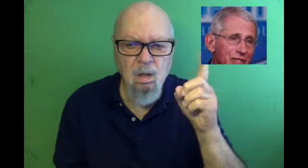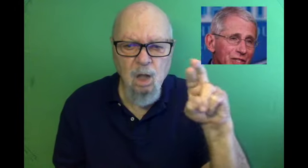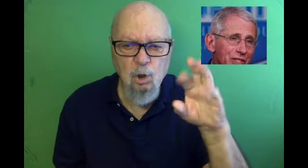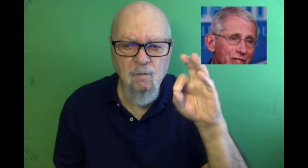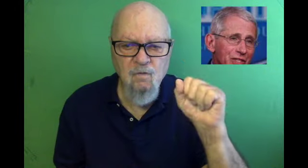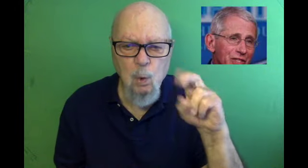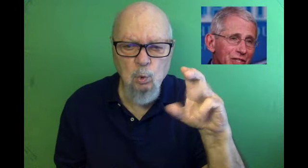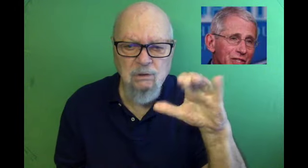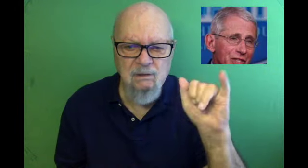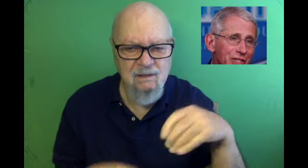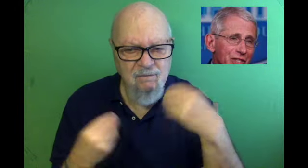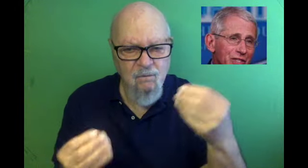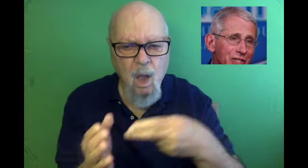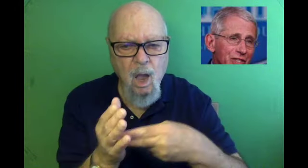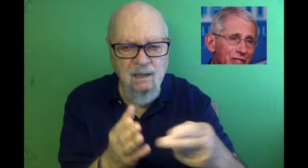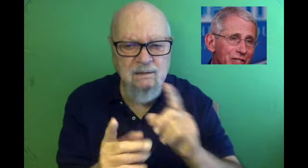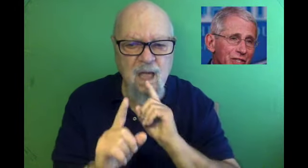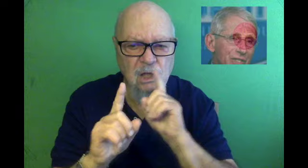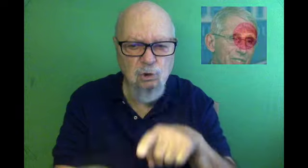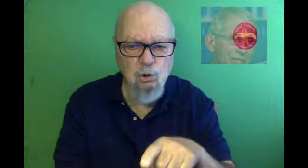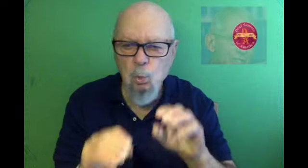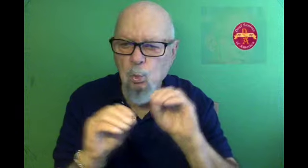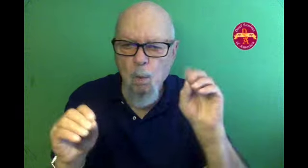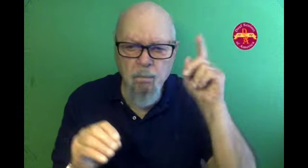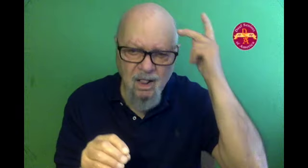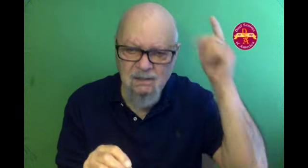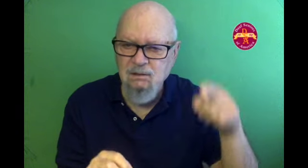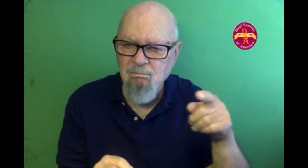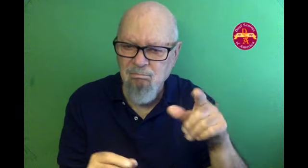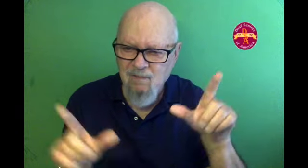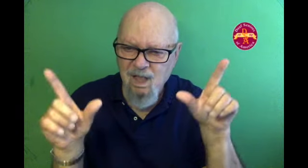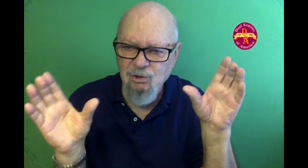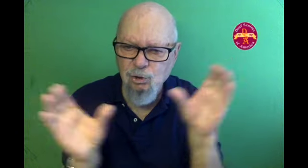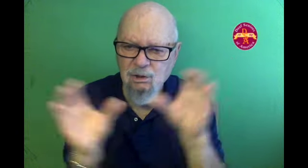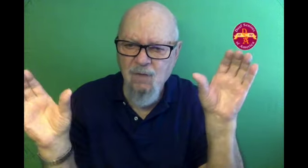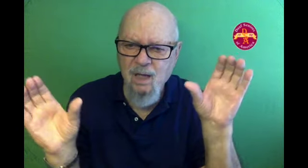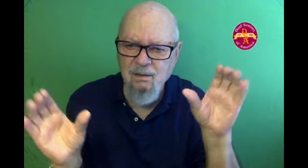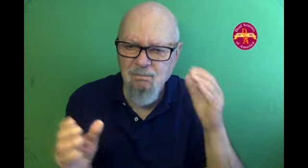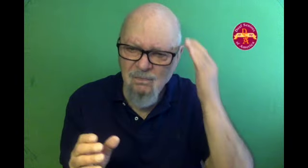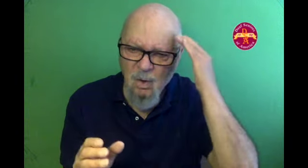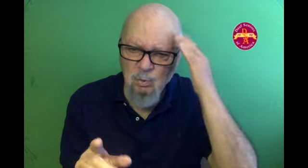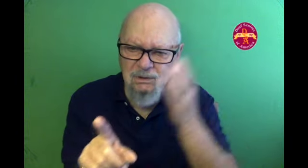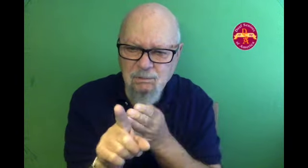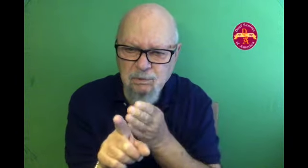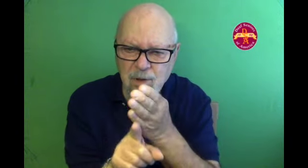Follow Dr. Fauci's recommendations